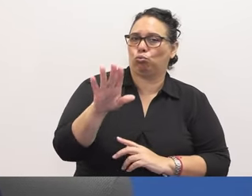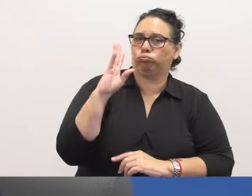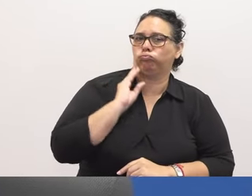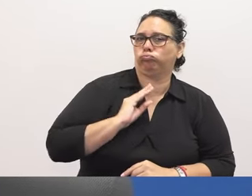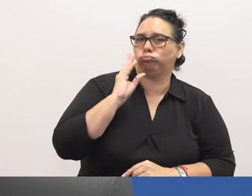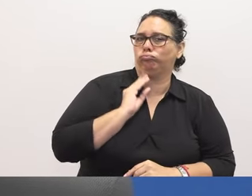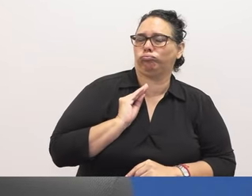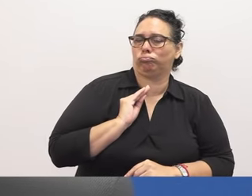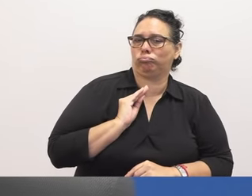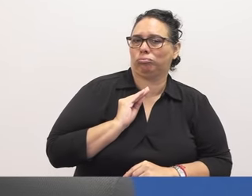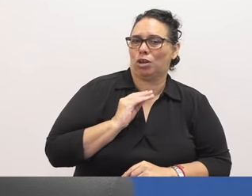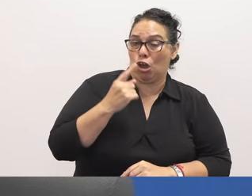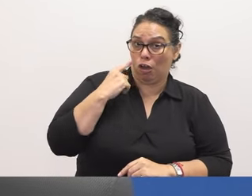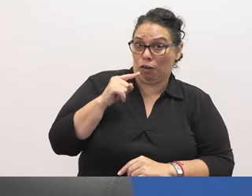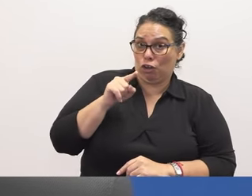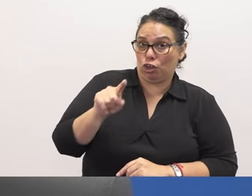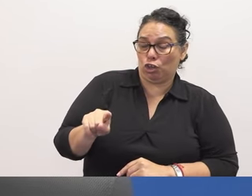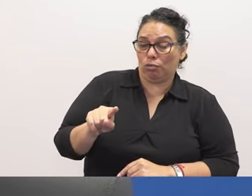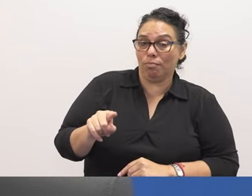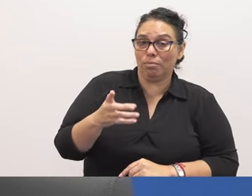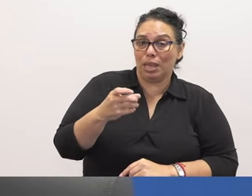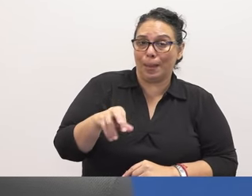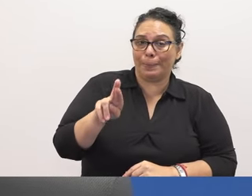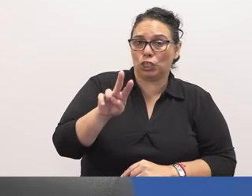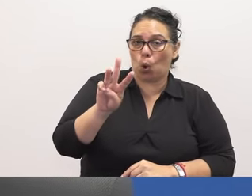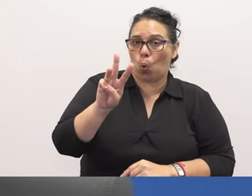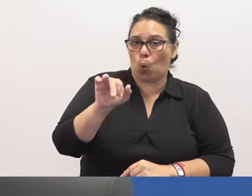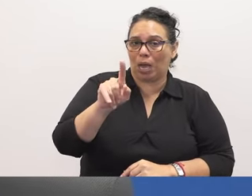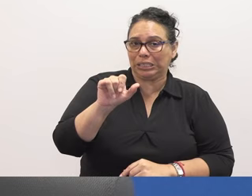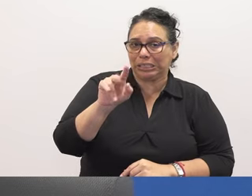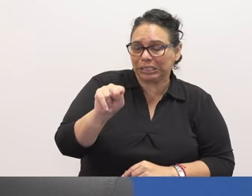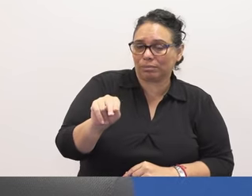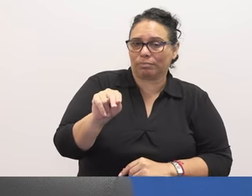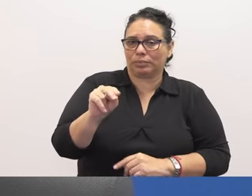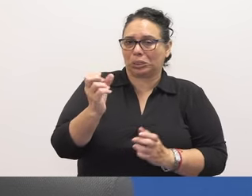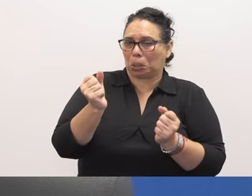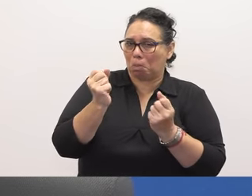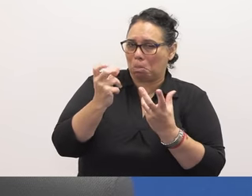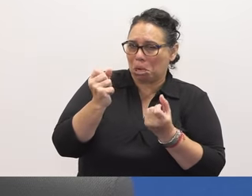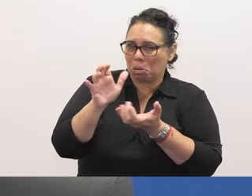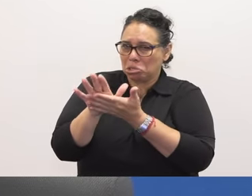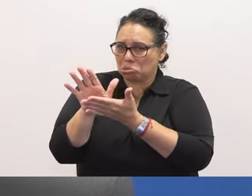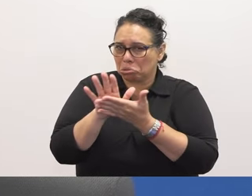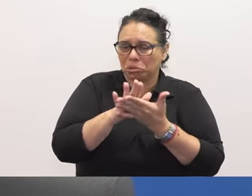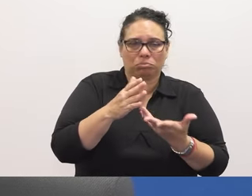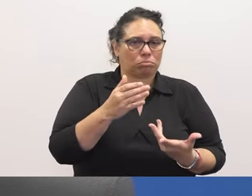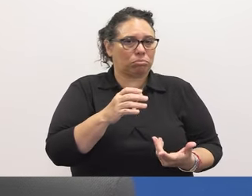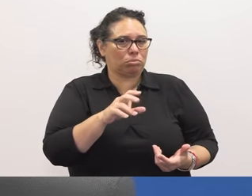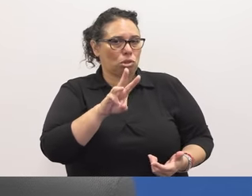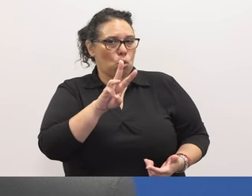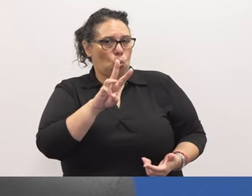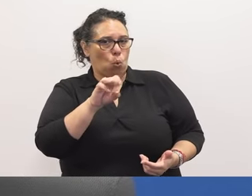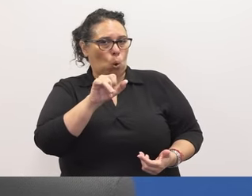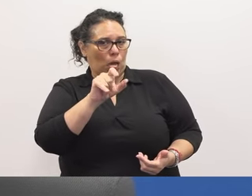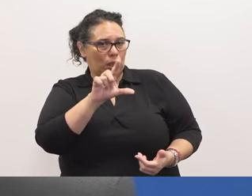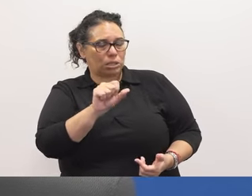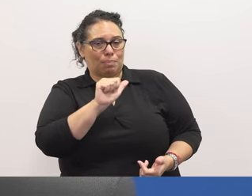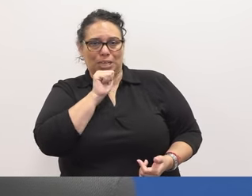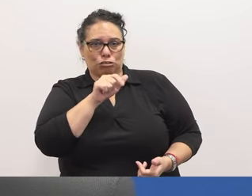at least for you, Mr. Lawson, I know that you've been at multiple schools, Mr. Waddles, I'm not sure if you've been at Stanford the whole time,